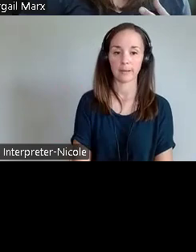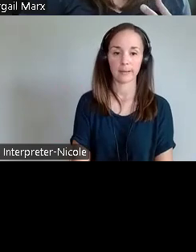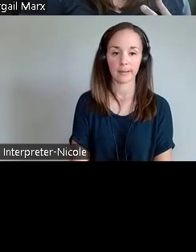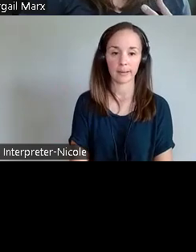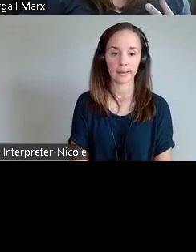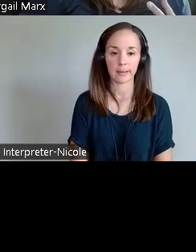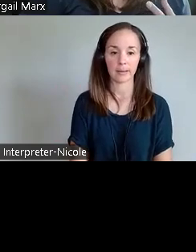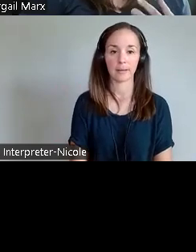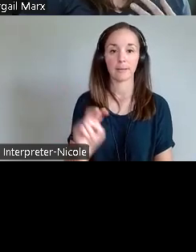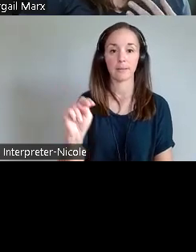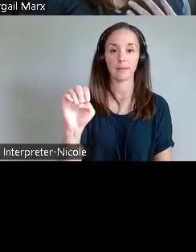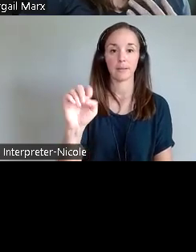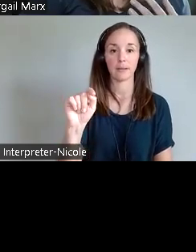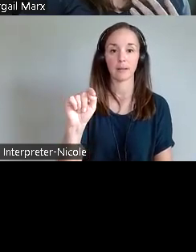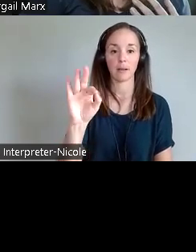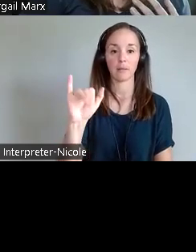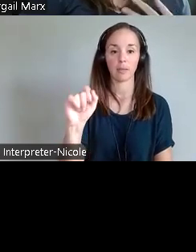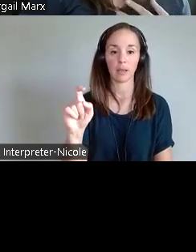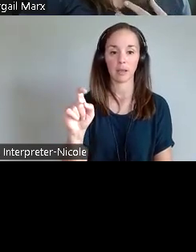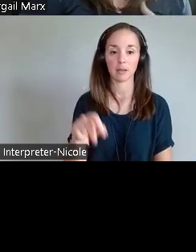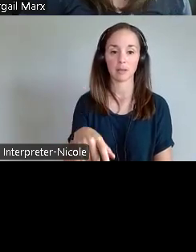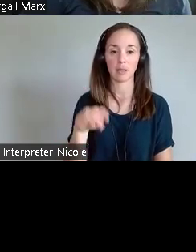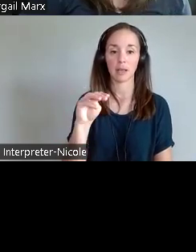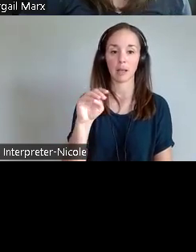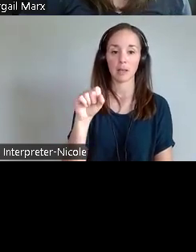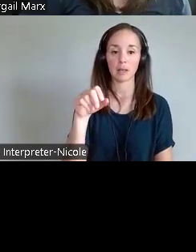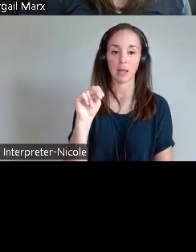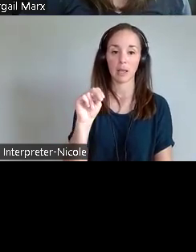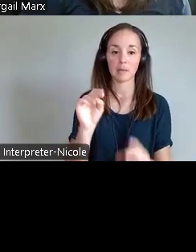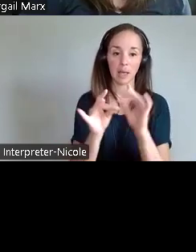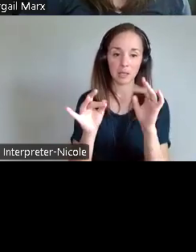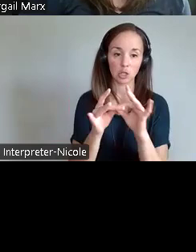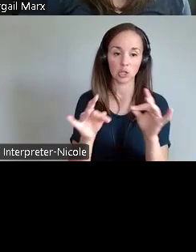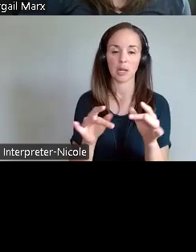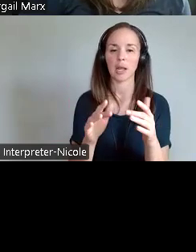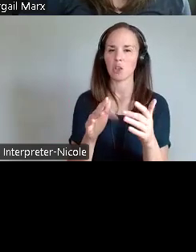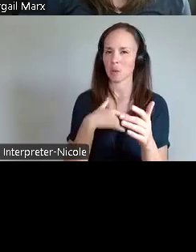Netflix, texting, SMS messaging. So you can see these systems include